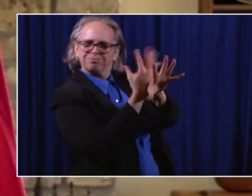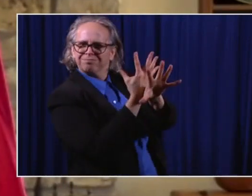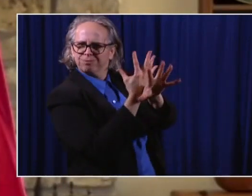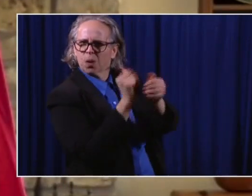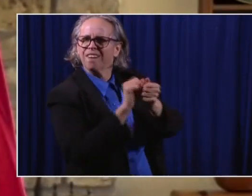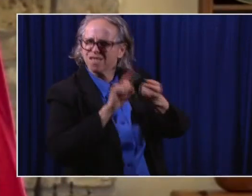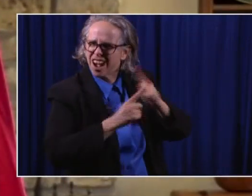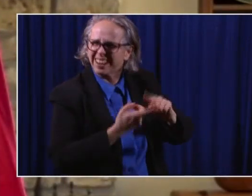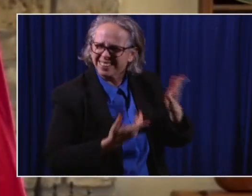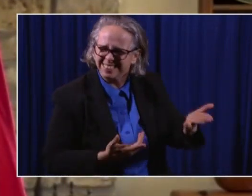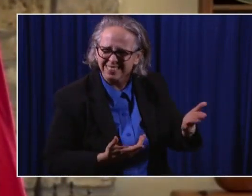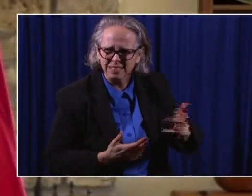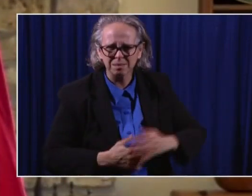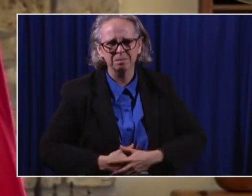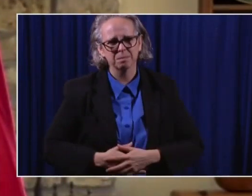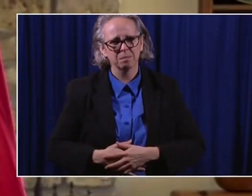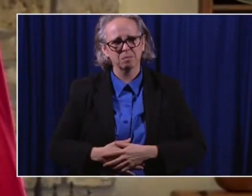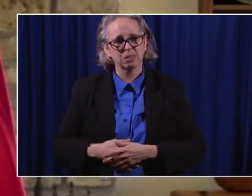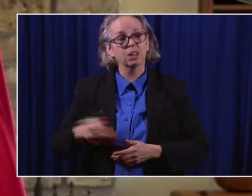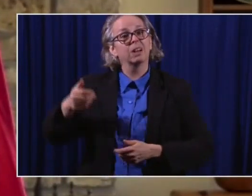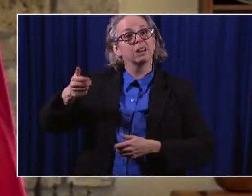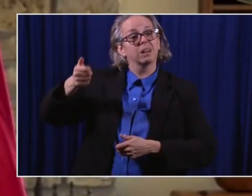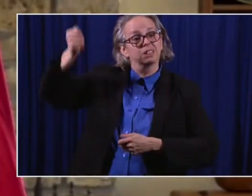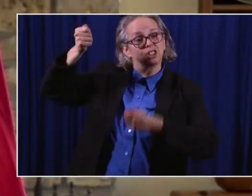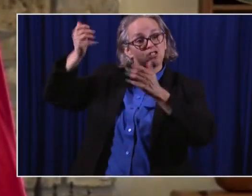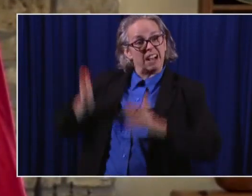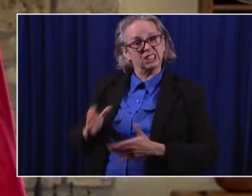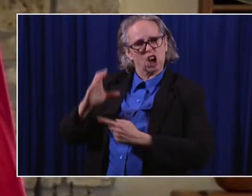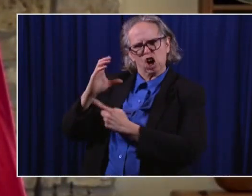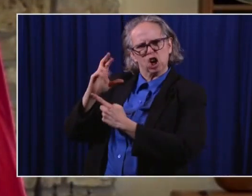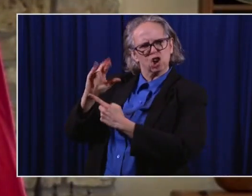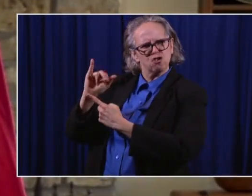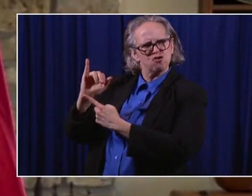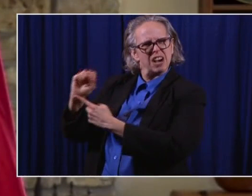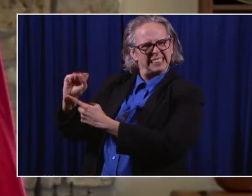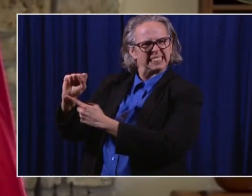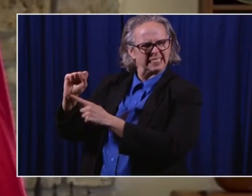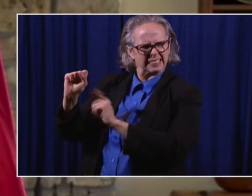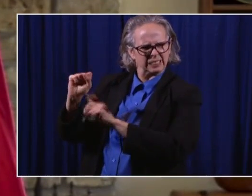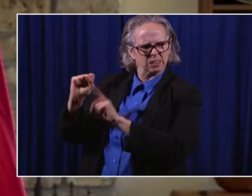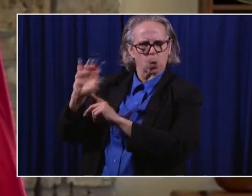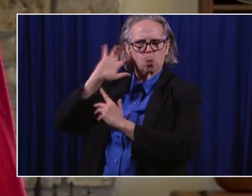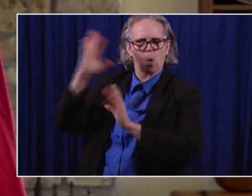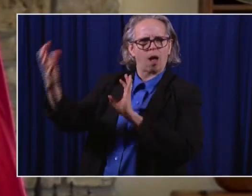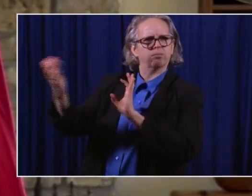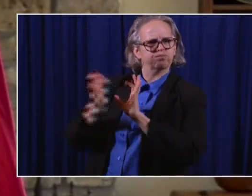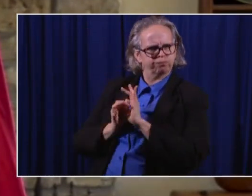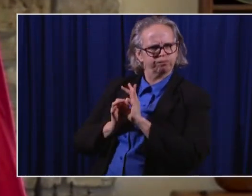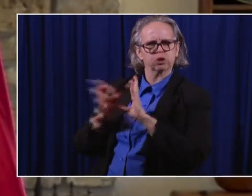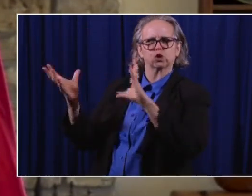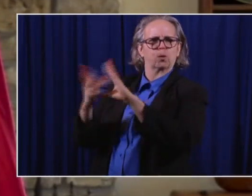CHRIS IS GOING TO TALK LATER TODAY ABOUT SOME OF THE MENTAL